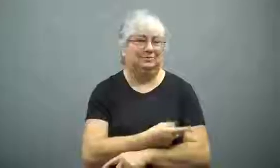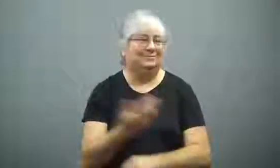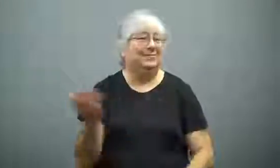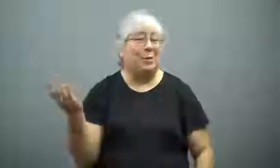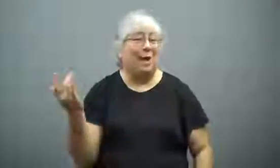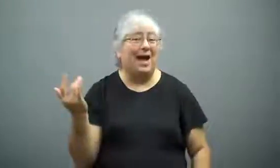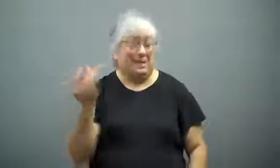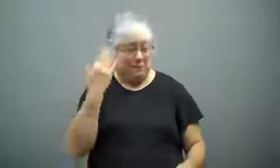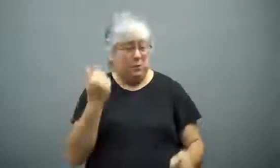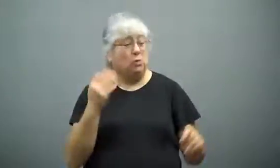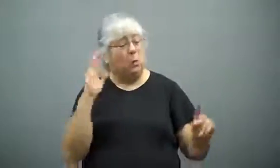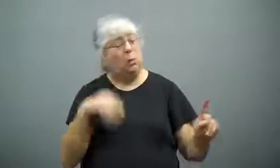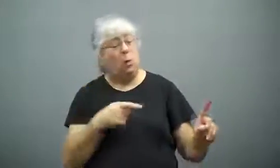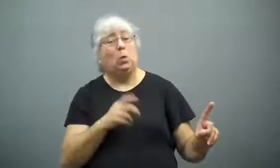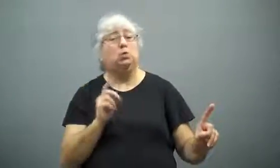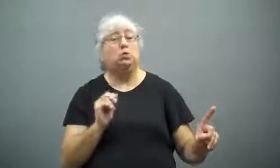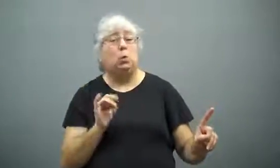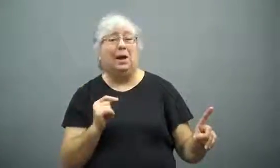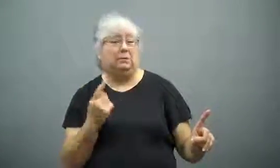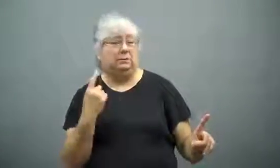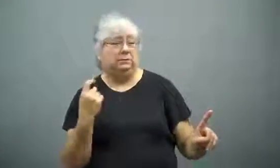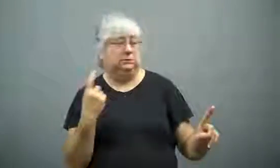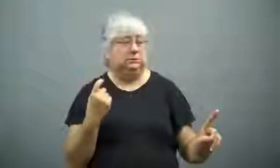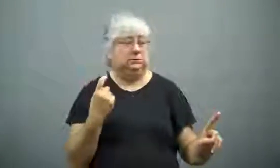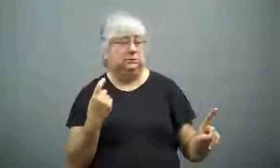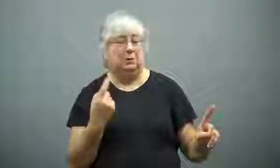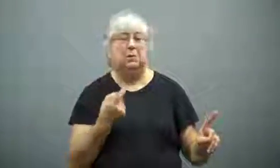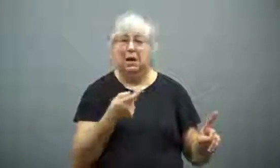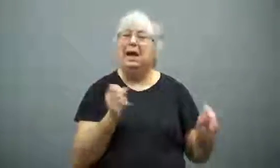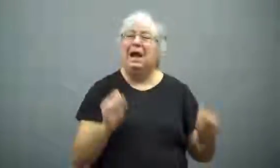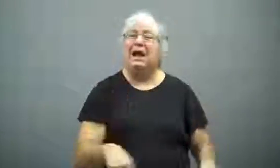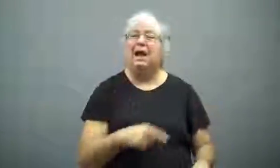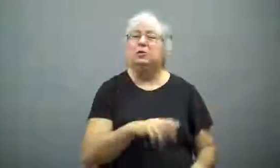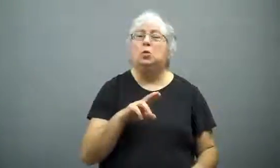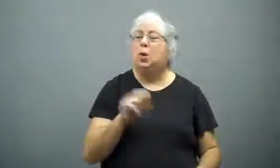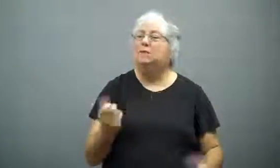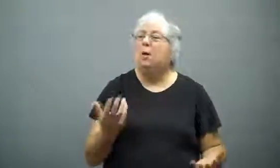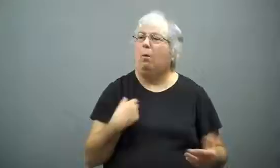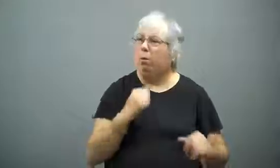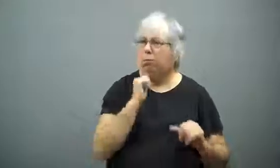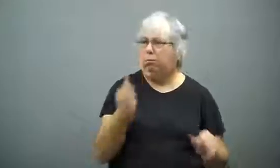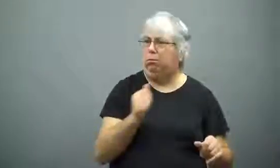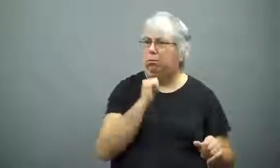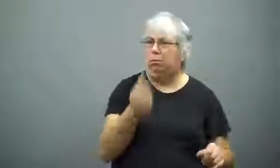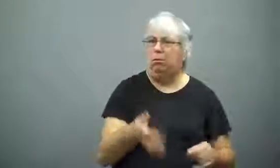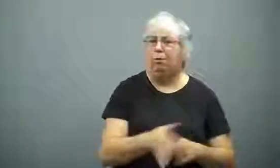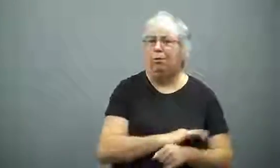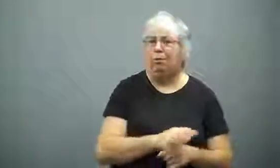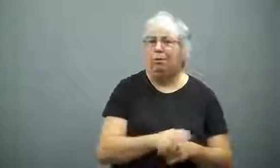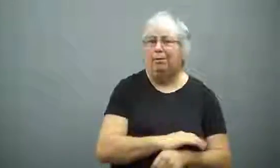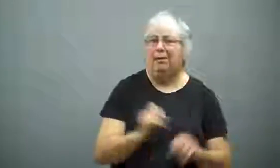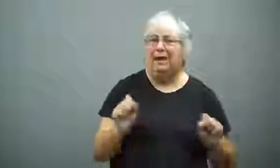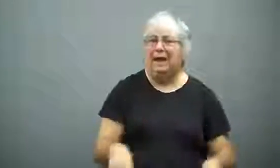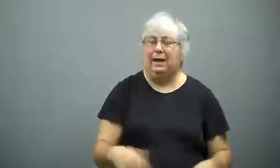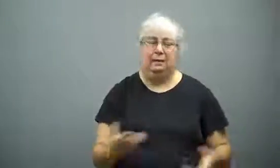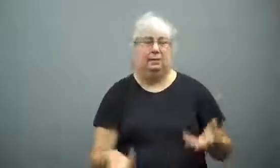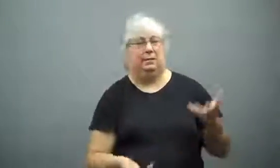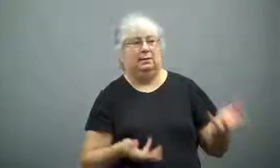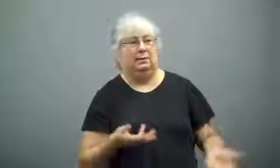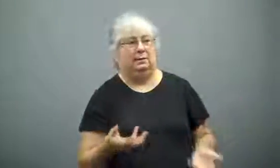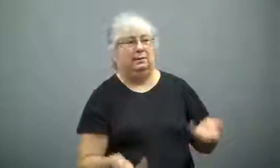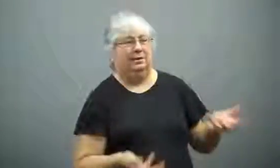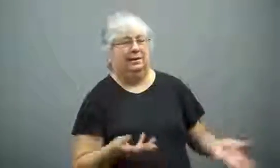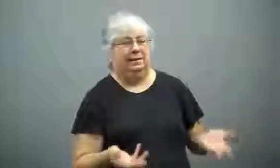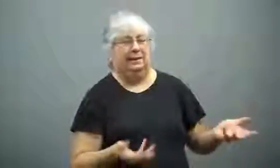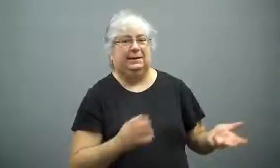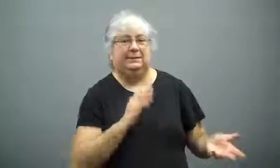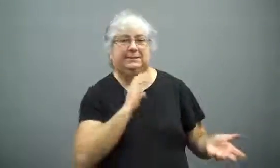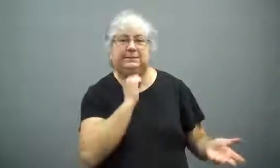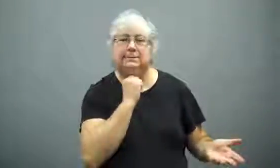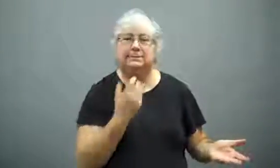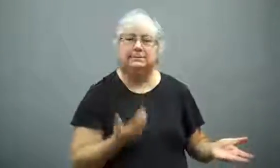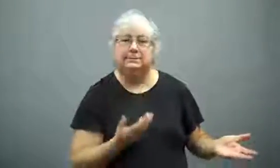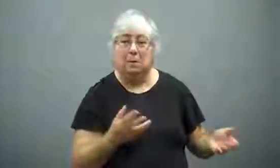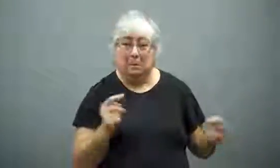That was because the U.S. could always deny any suspicions of doing anything.